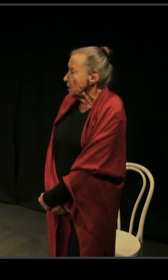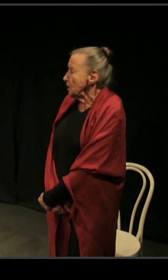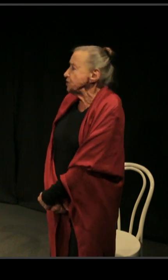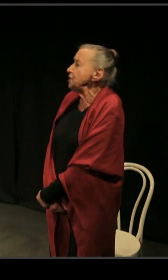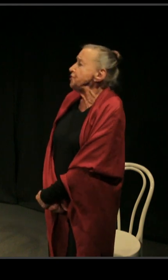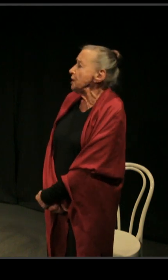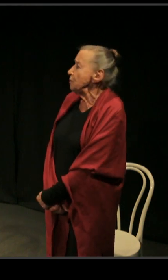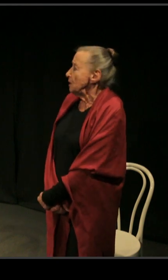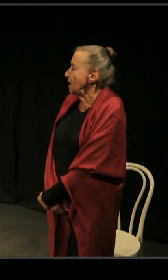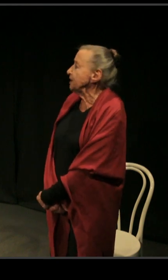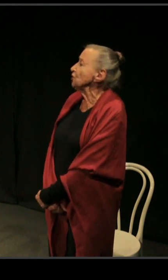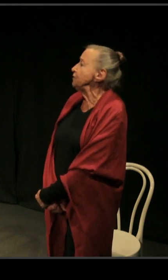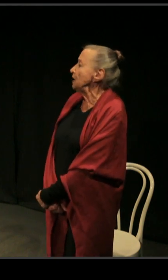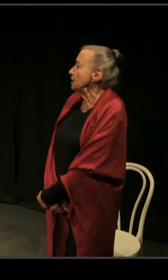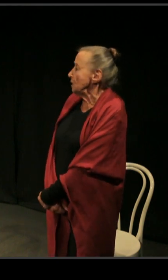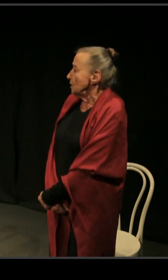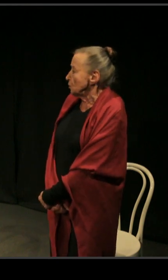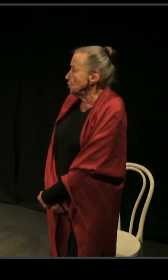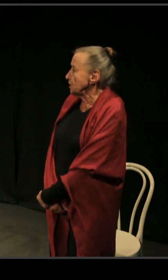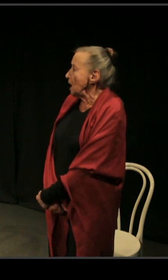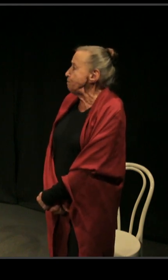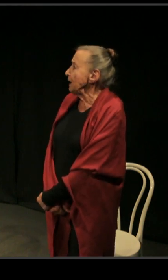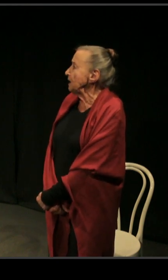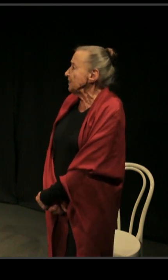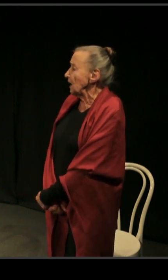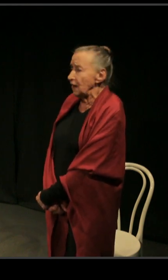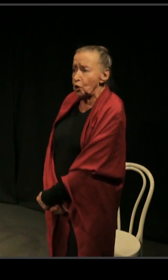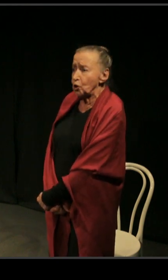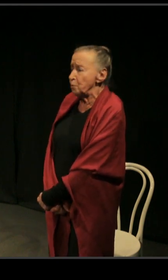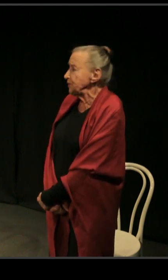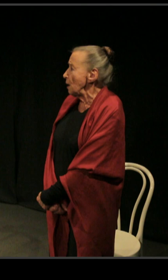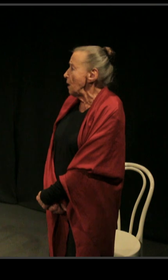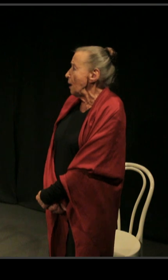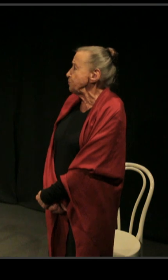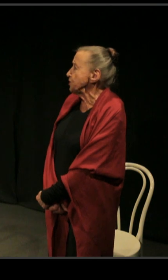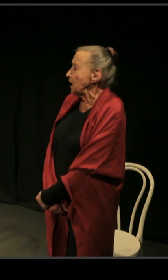with lacquered leaves and gold knobs, like a witch who's short and ugly,